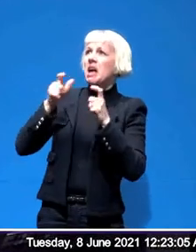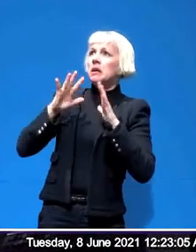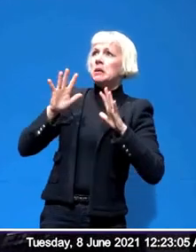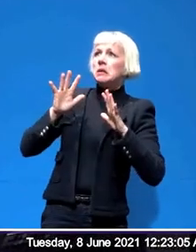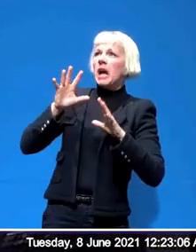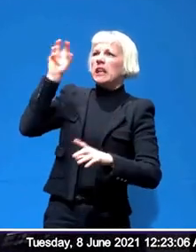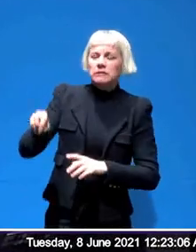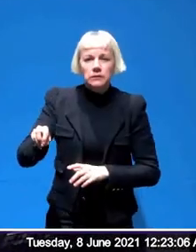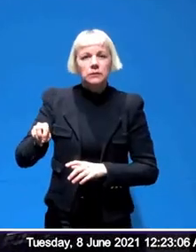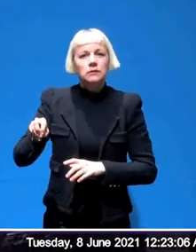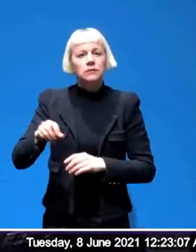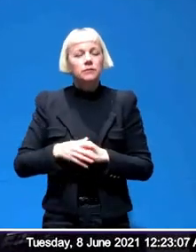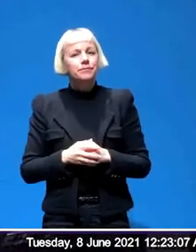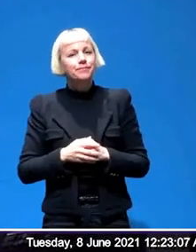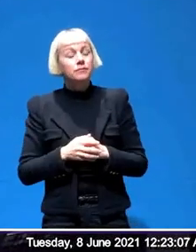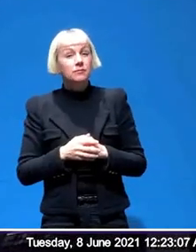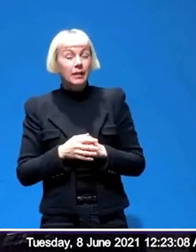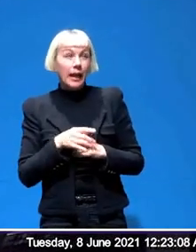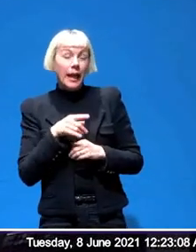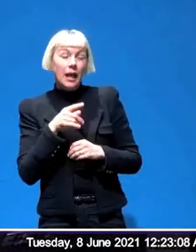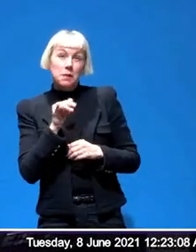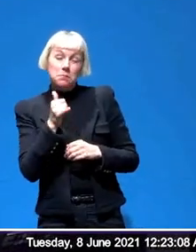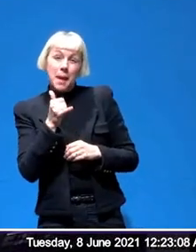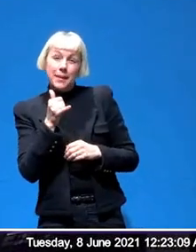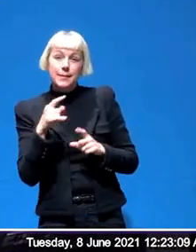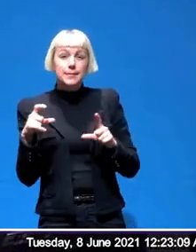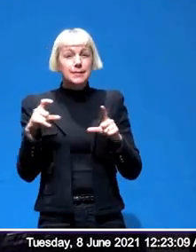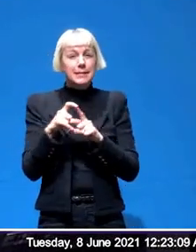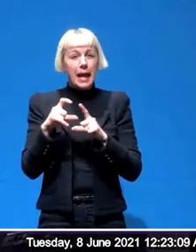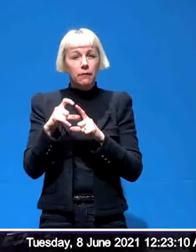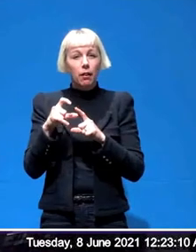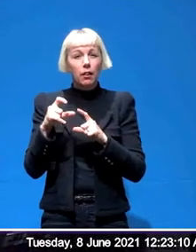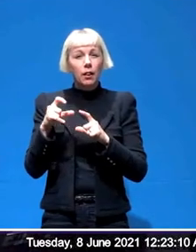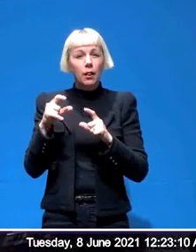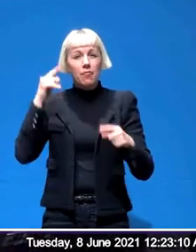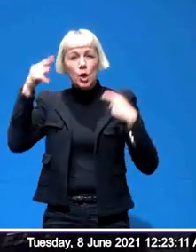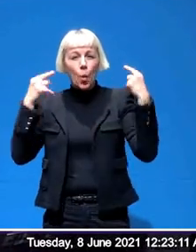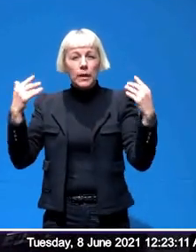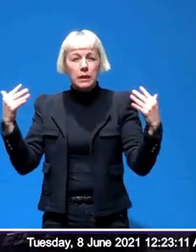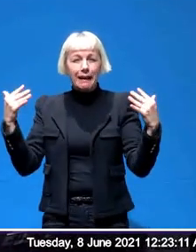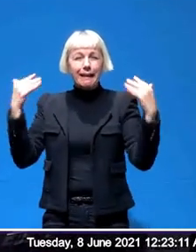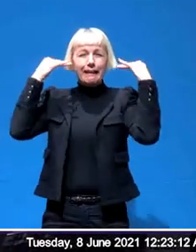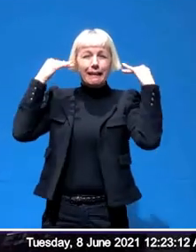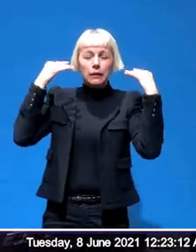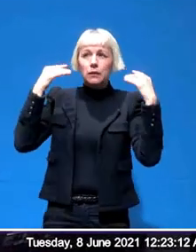I'm not sure if he thinks that the noise bothers him or if he thinks, "I'll give you something to scream about."